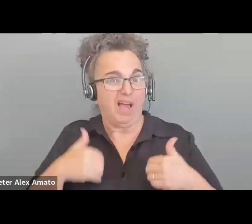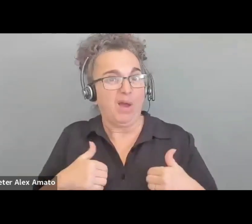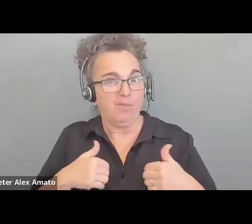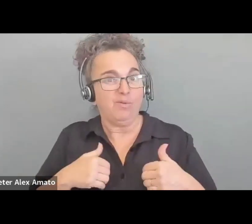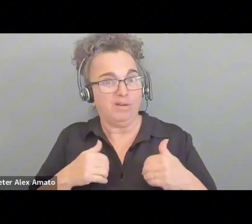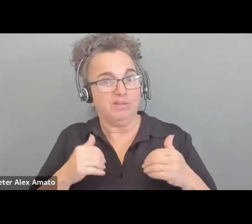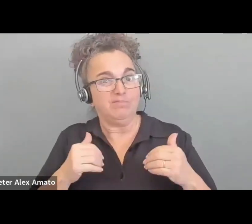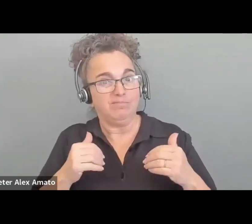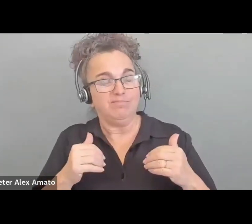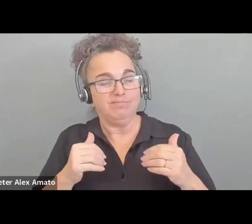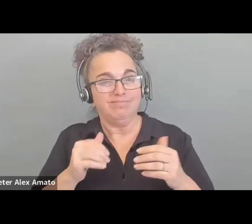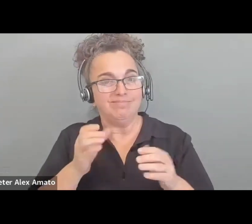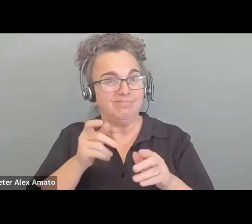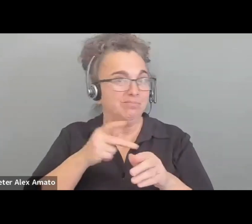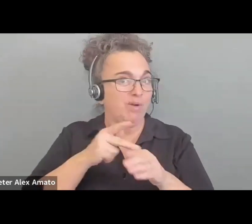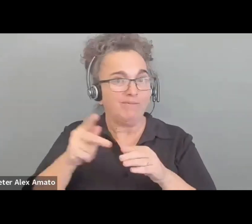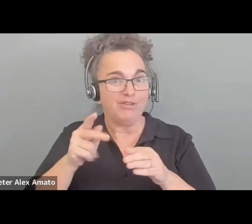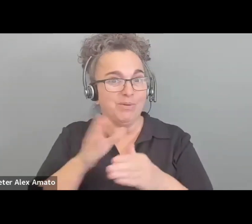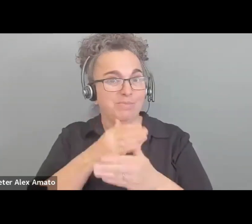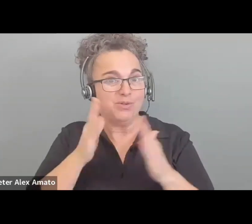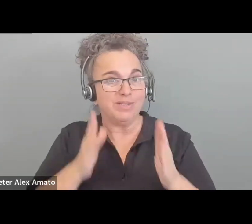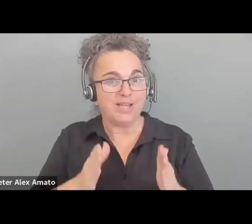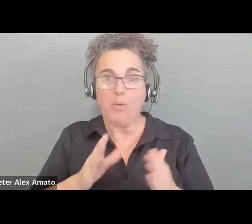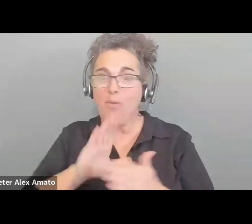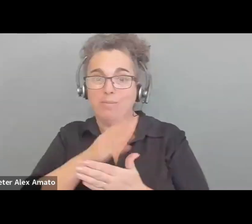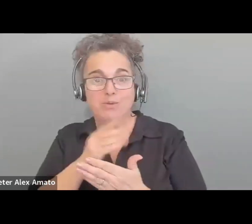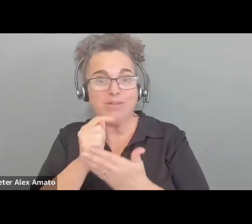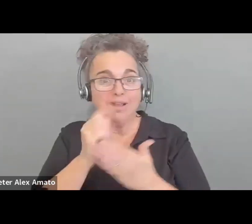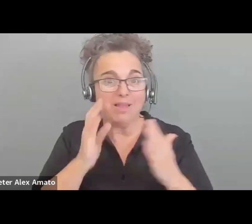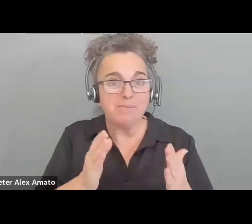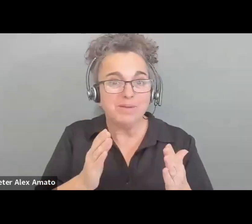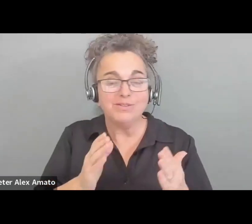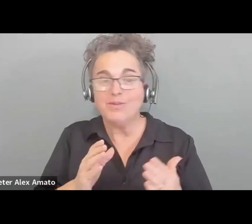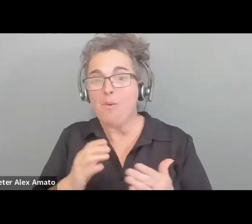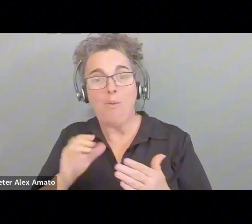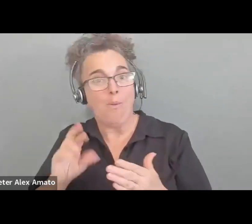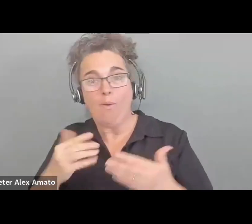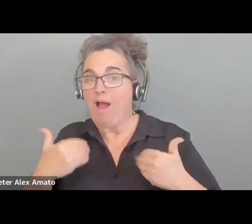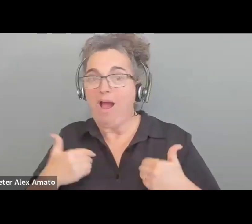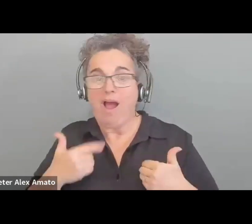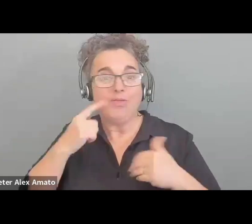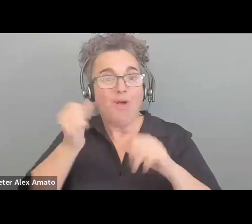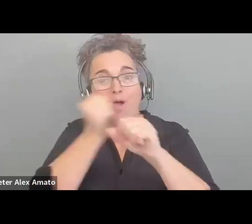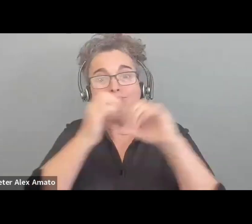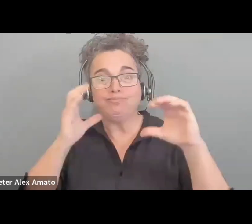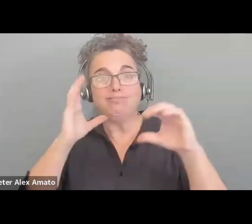grew up or a music therapist was my backup or a teacher. I ended up getting a job in, in IT